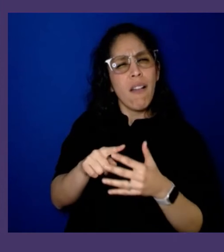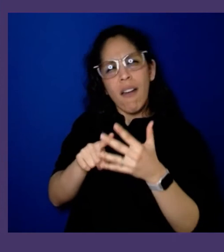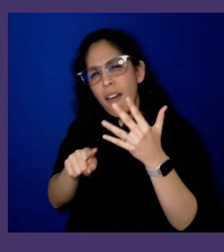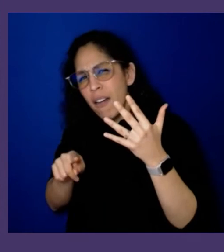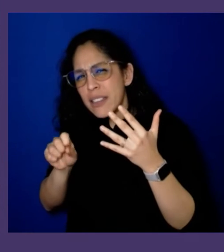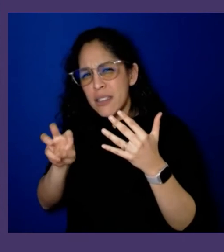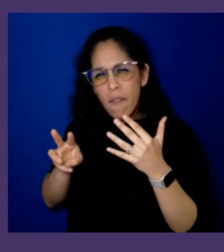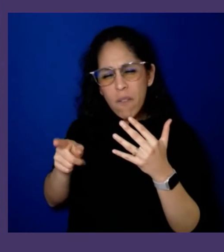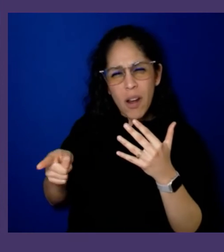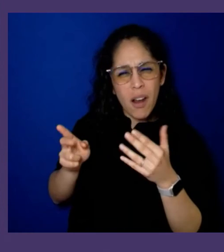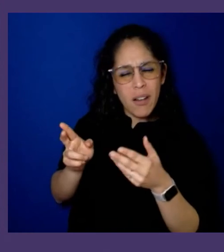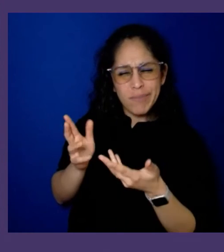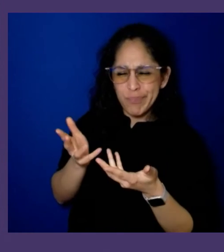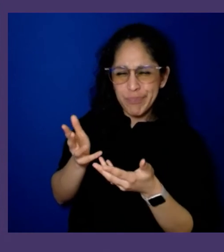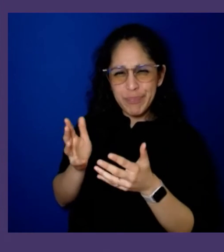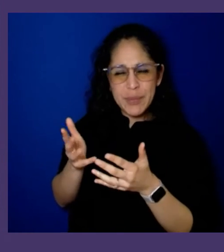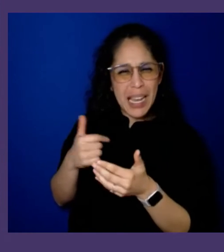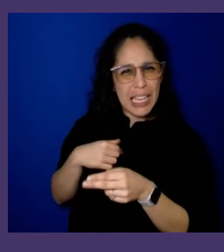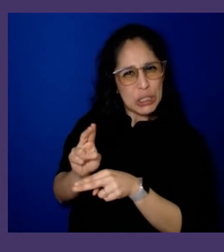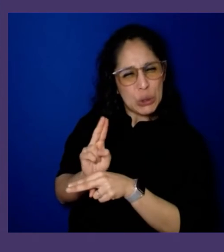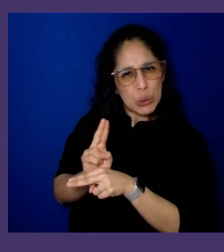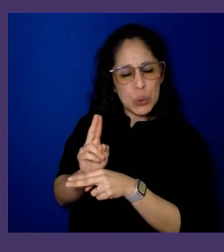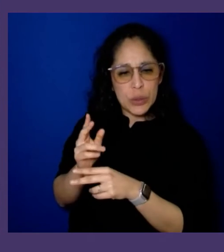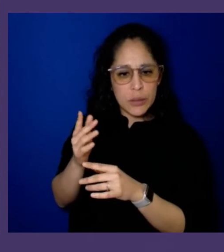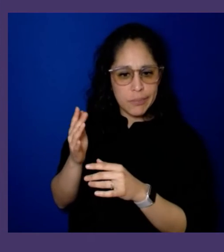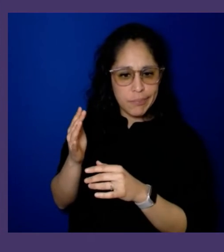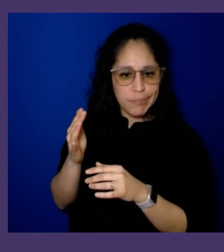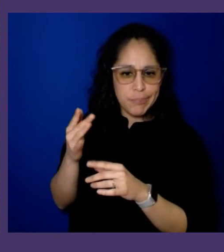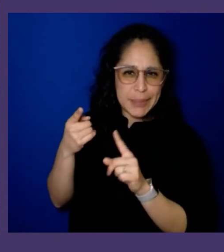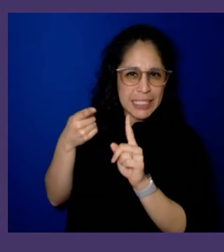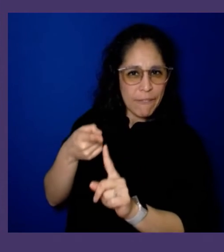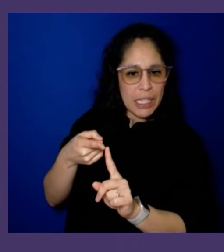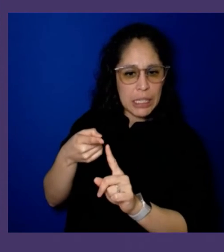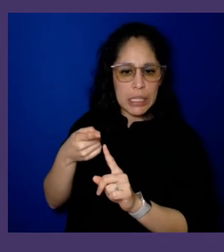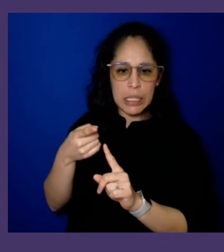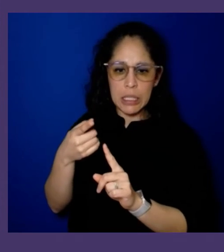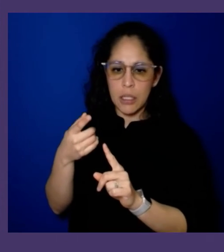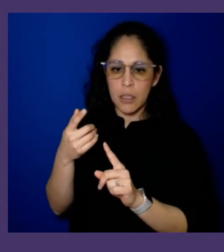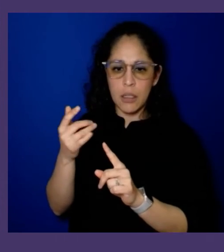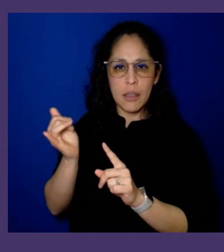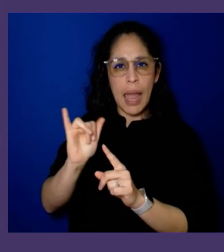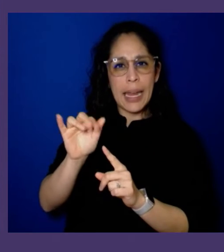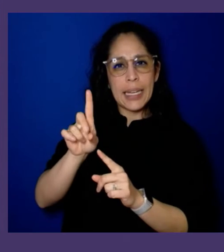specifically in the database space,